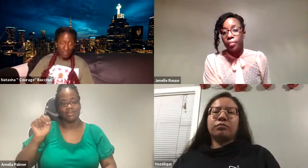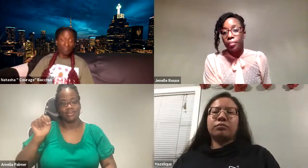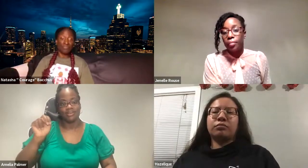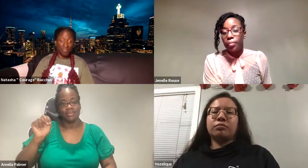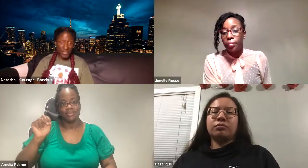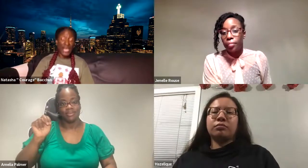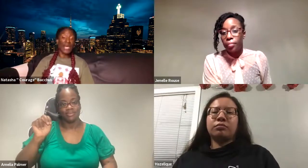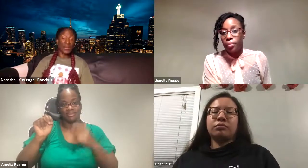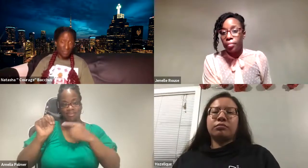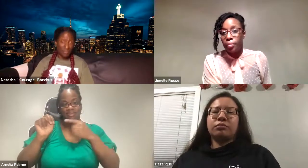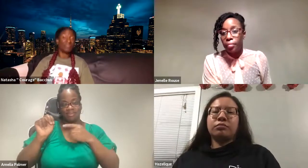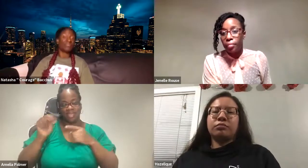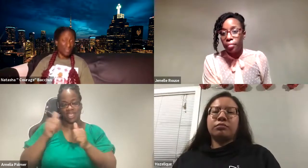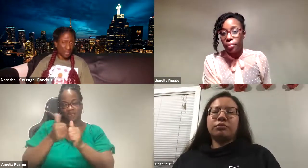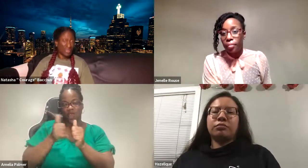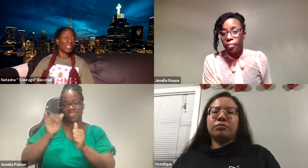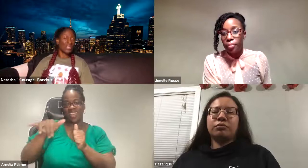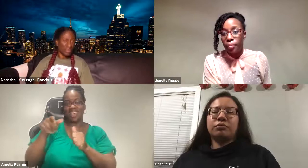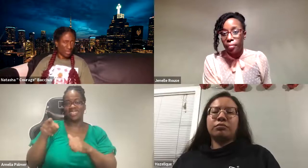we code switch to avoid microaggressions.